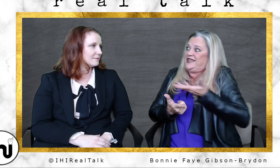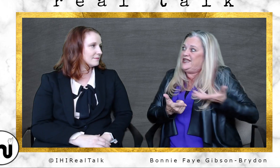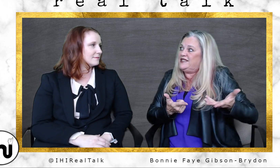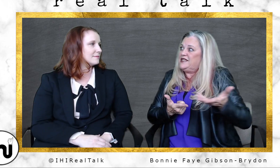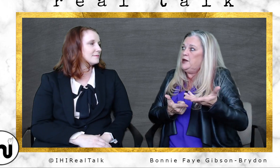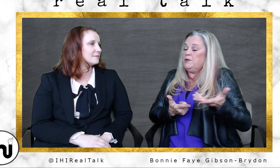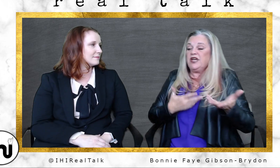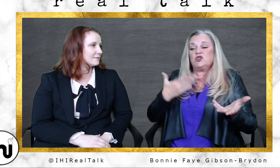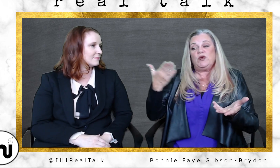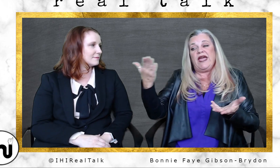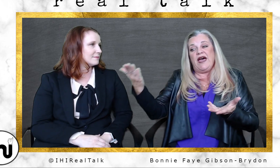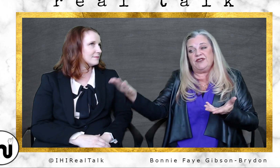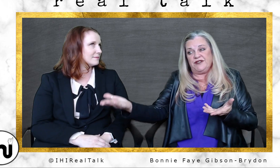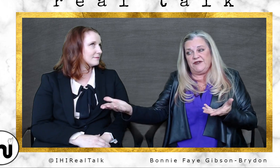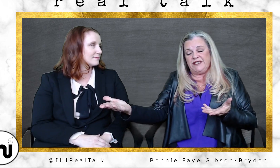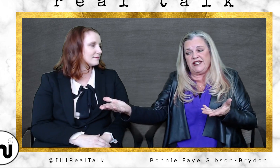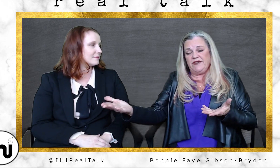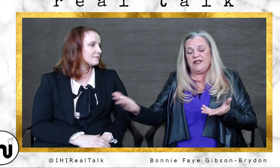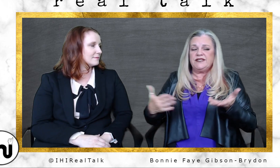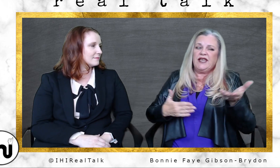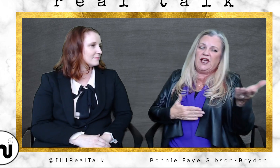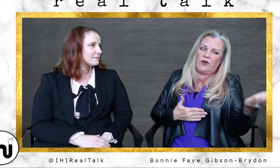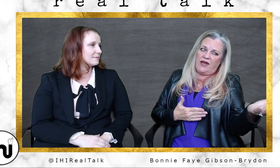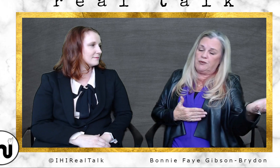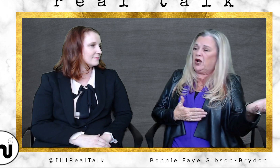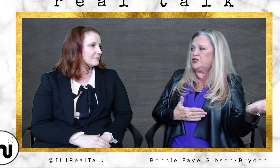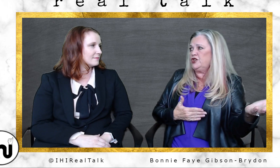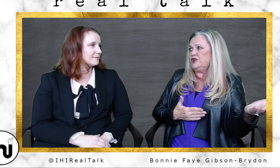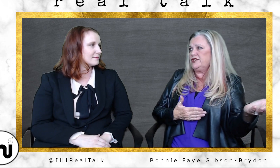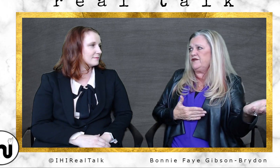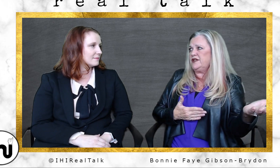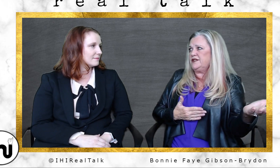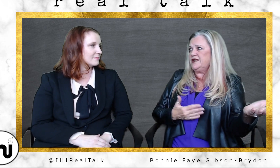because we have the defense evidence and we have the prosecutors evidence. And